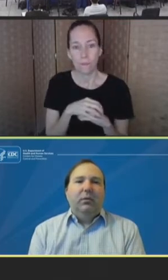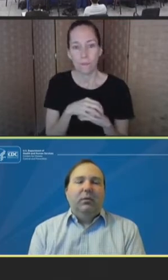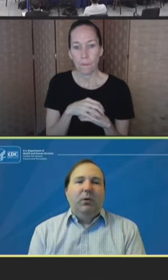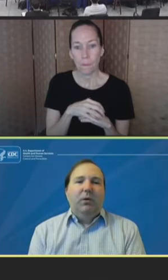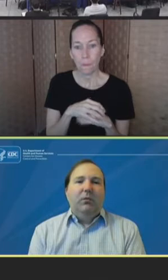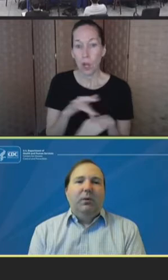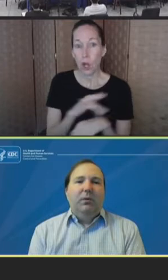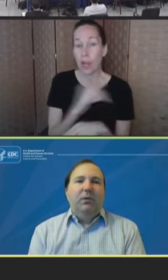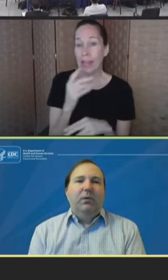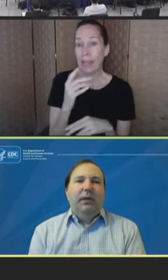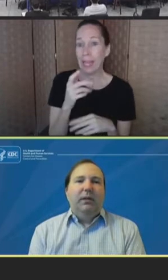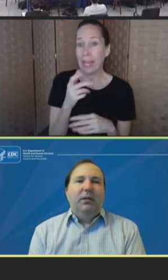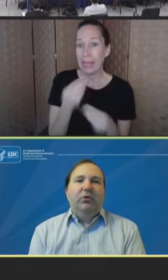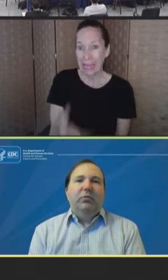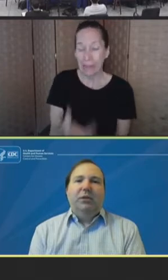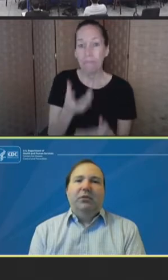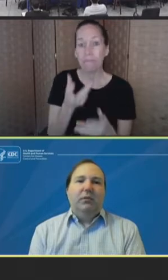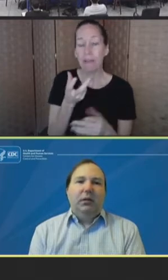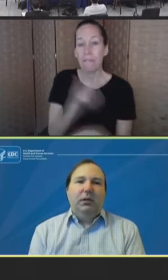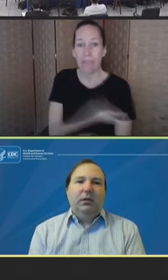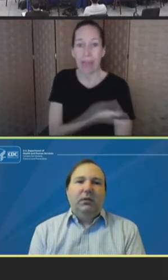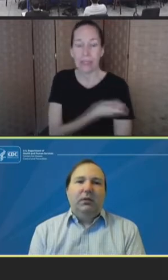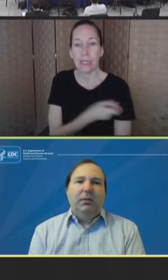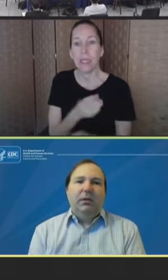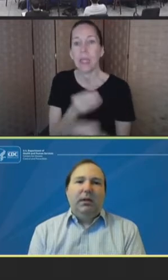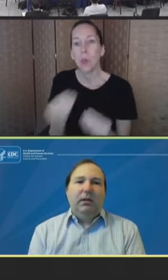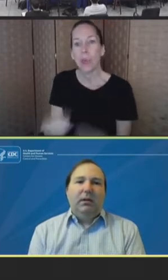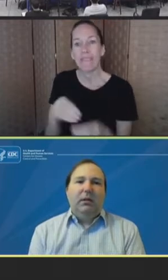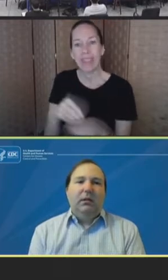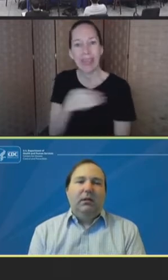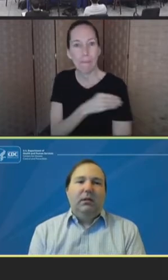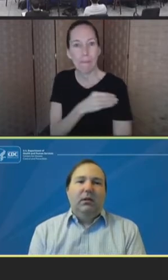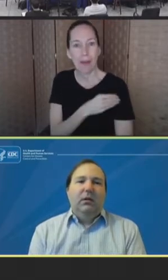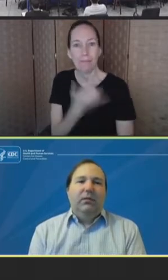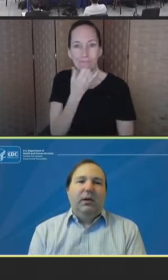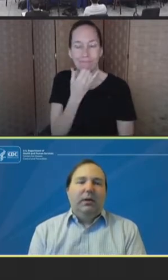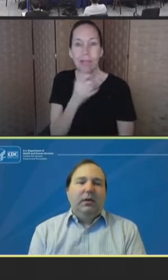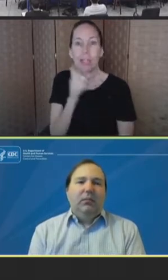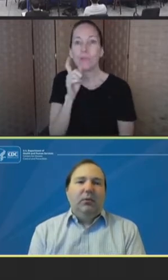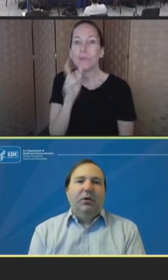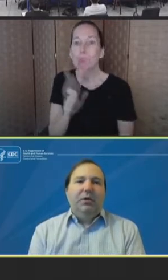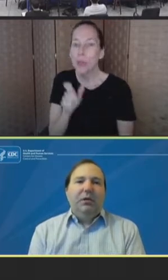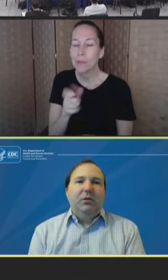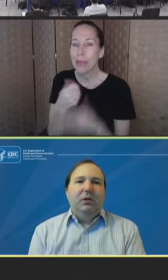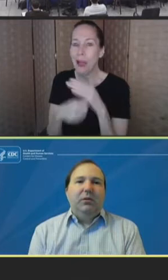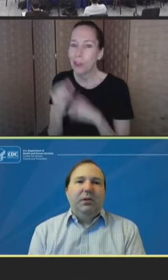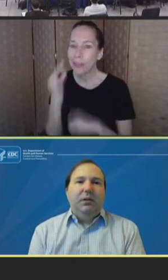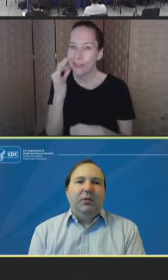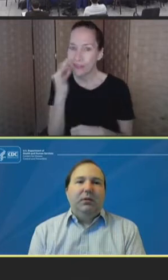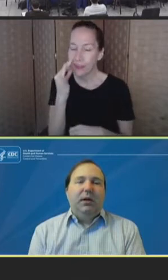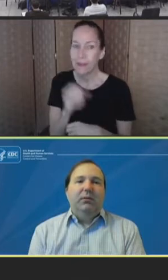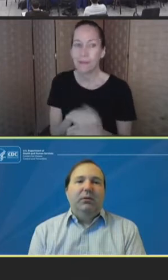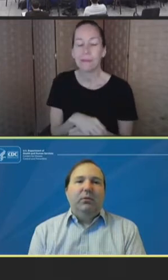have been reports of people giving the vaccine intramuscularly instead of subcutaneously. And then following the Emergency Use Authorization, a lot of these